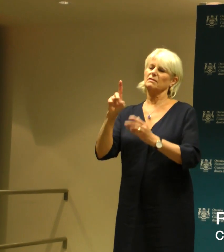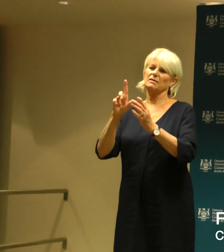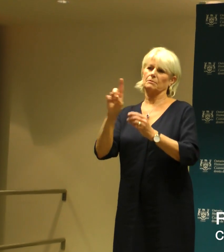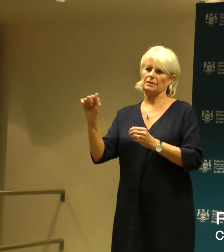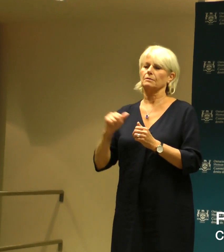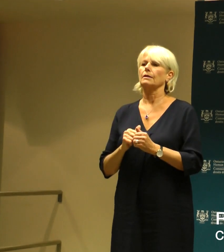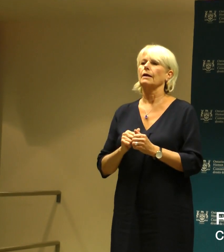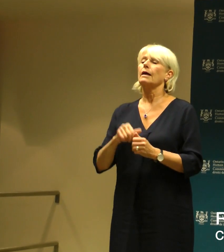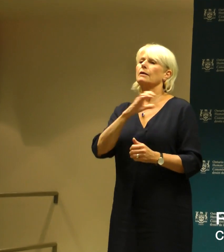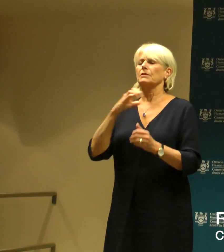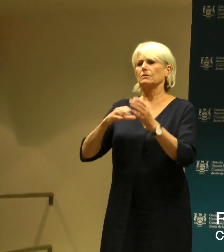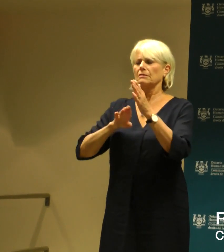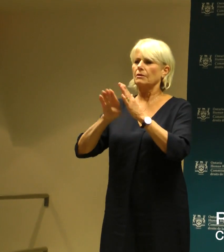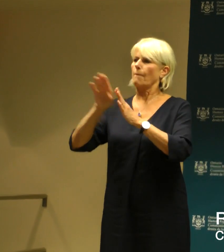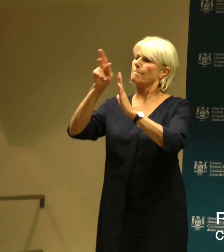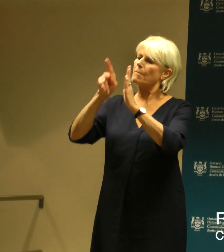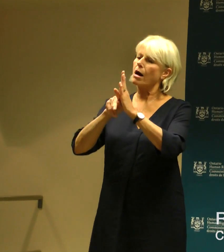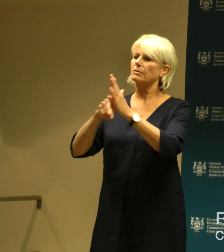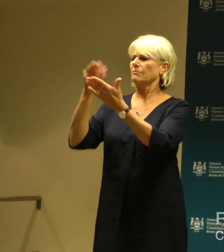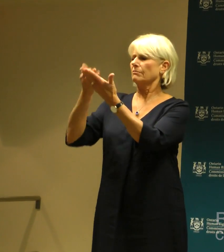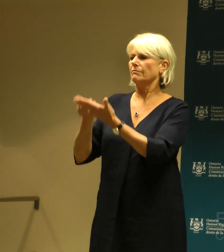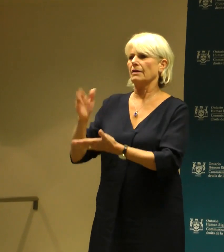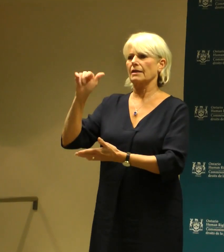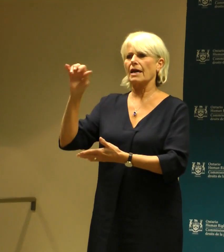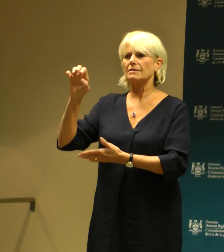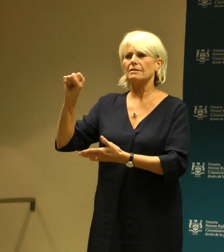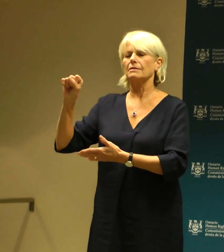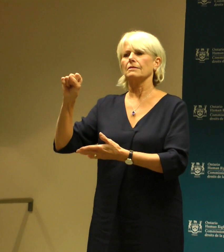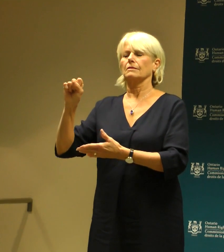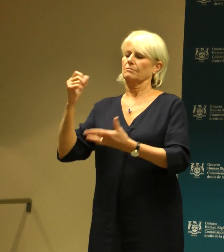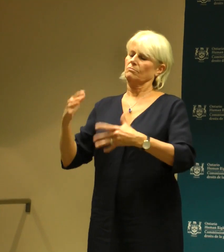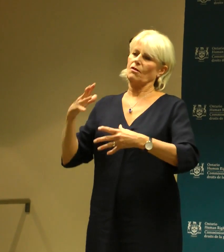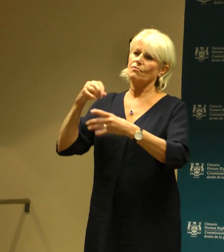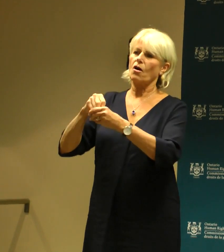The commission has developed policies and been involved in cases at the Human Rights